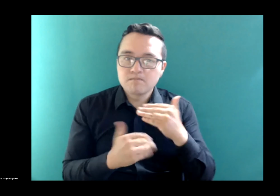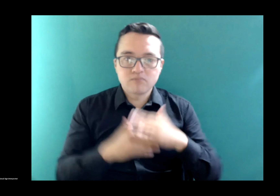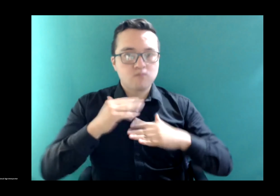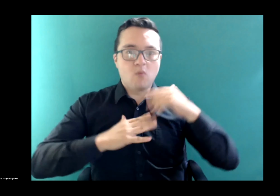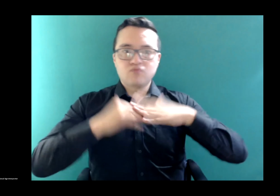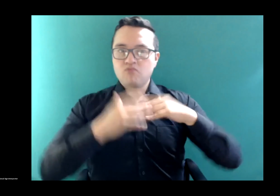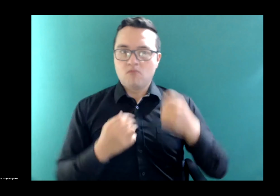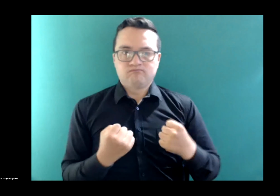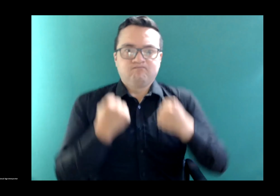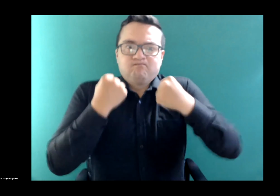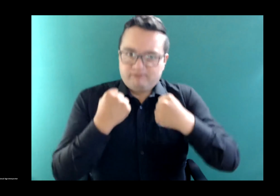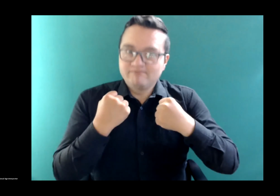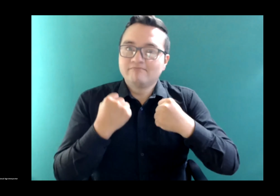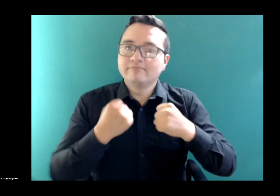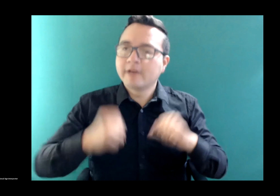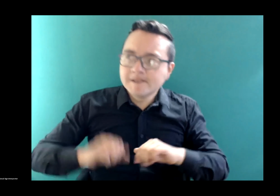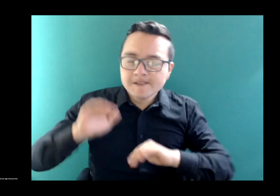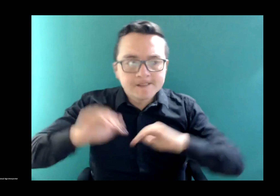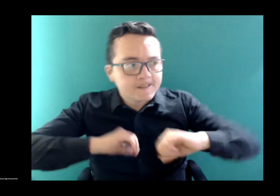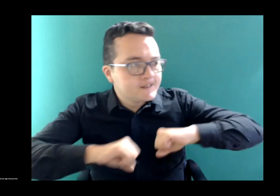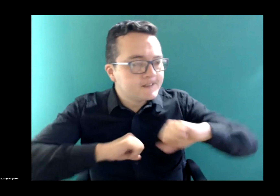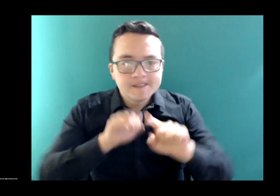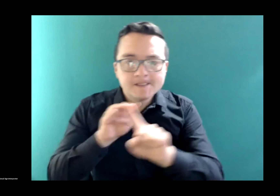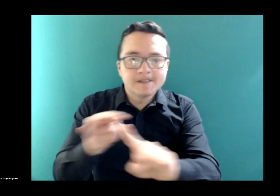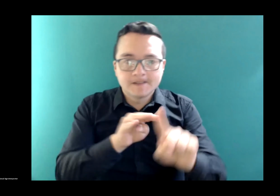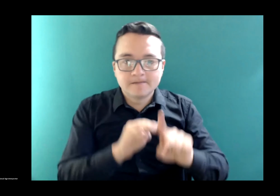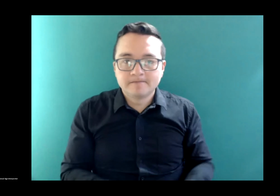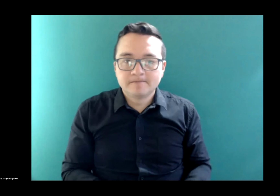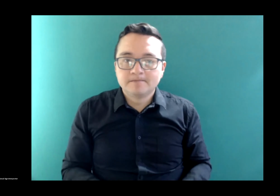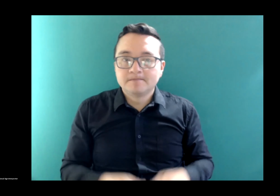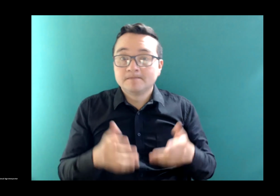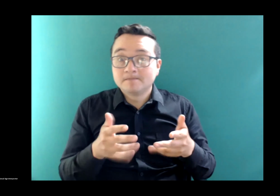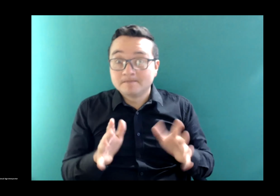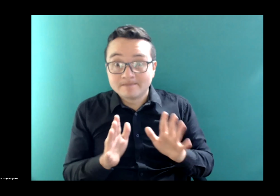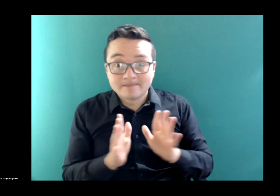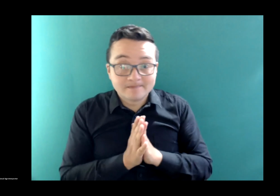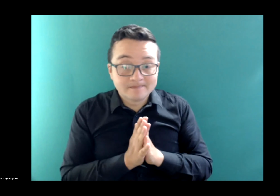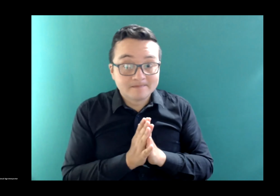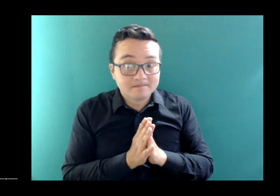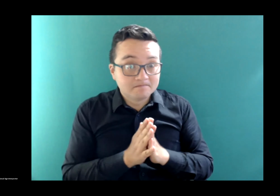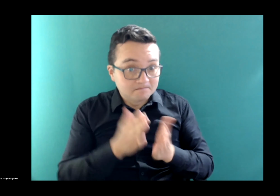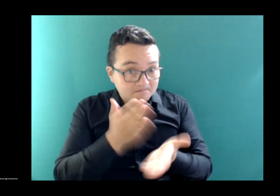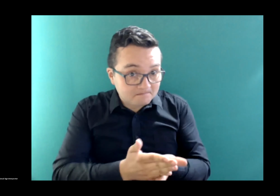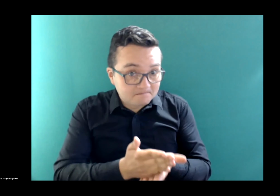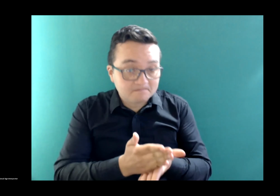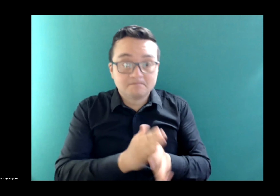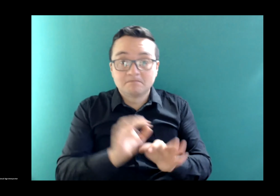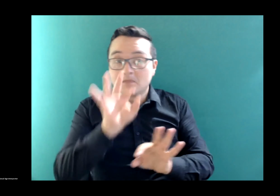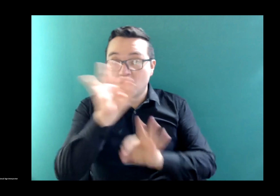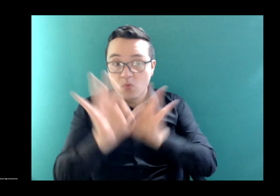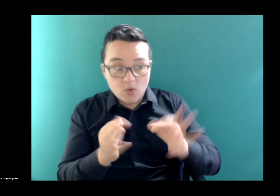the government and their policies are good entry point. I hope I have not overrun my time.